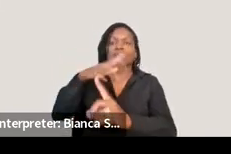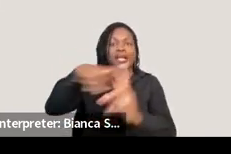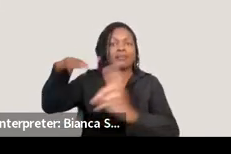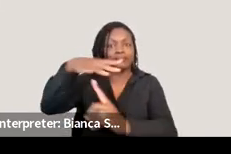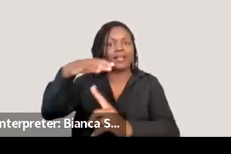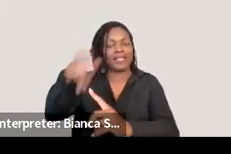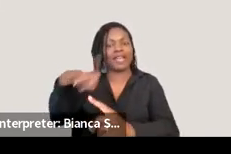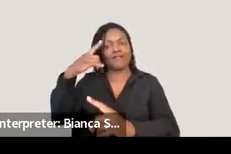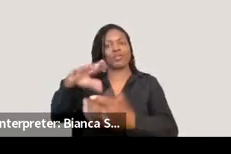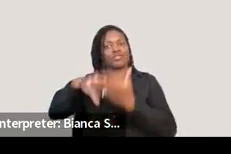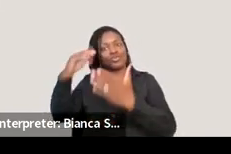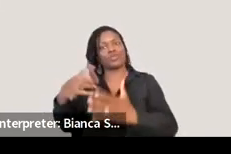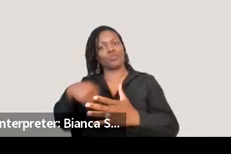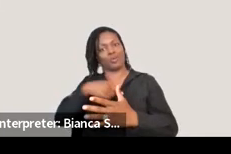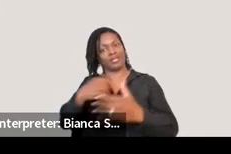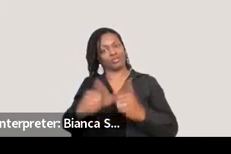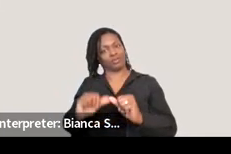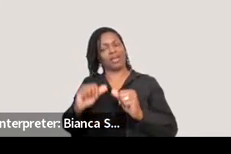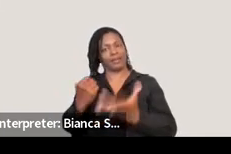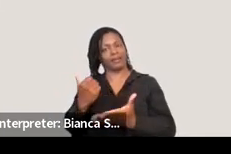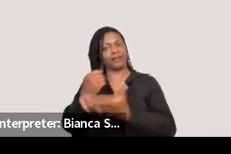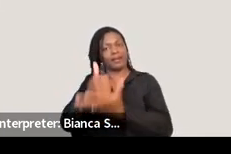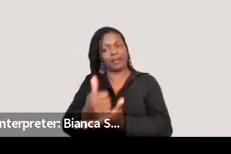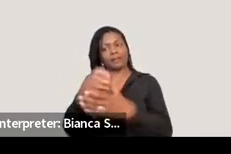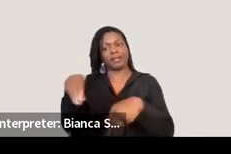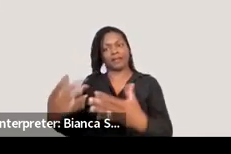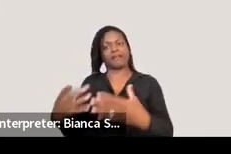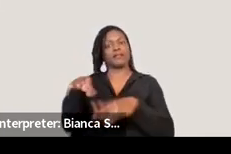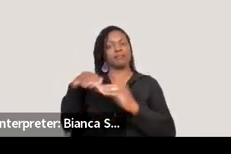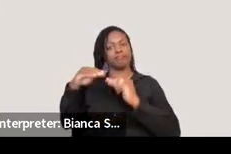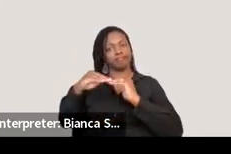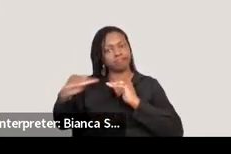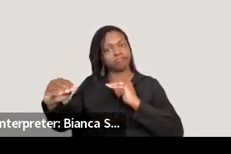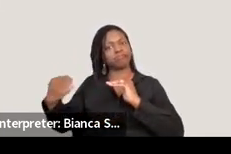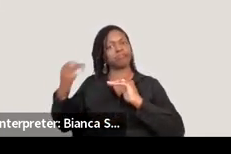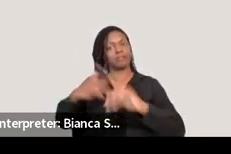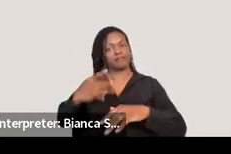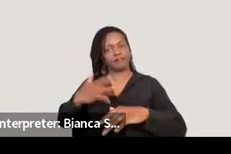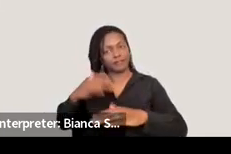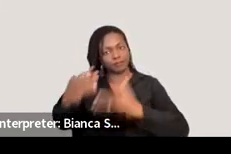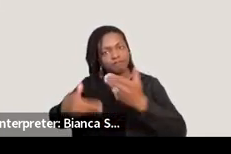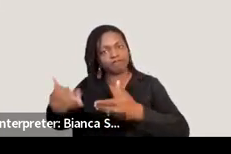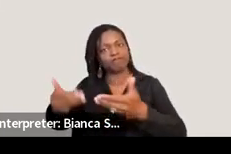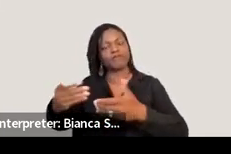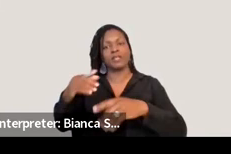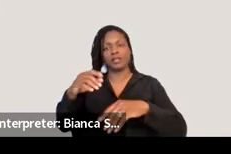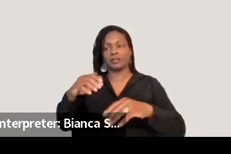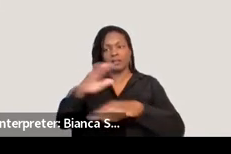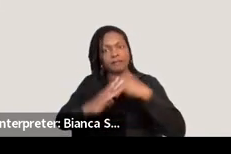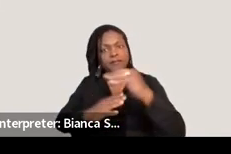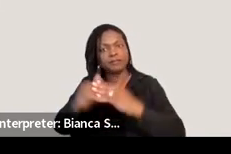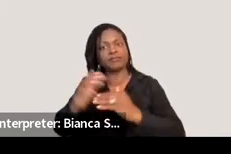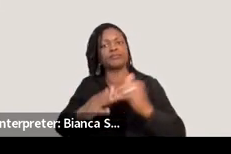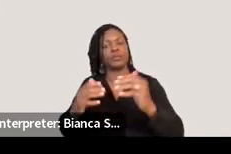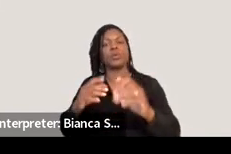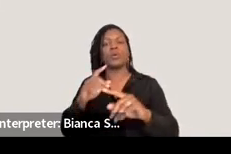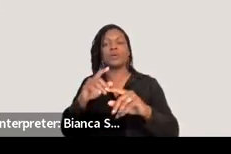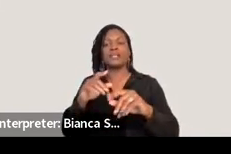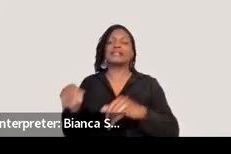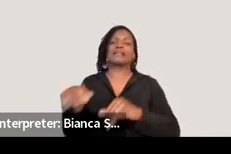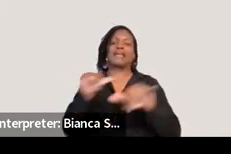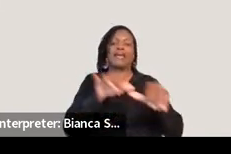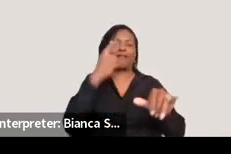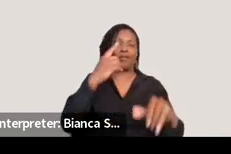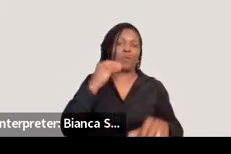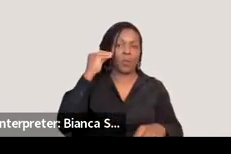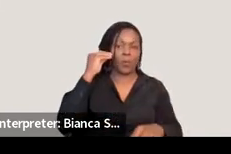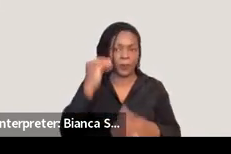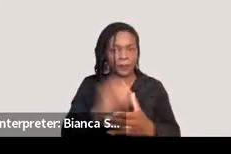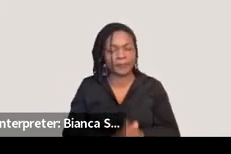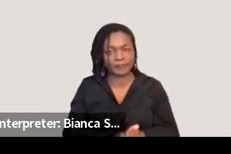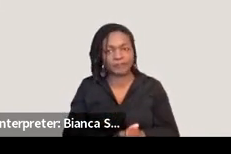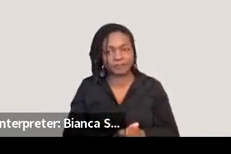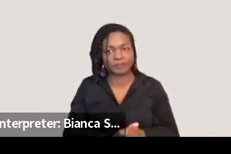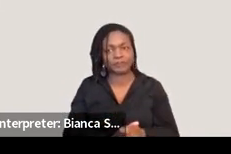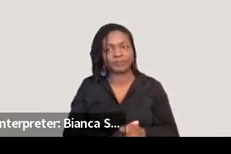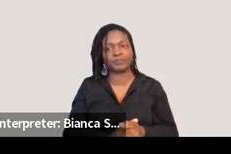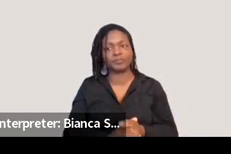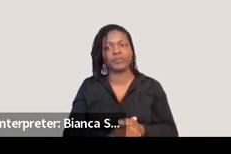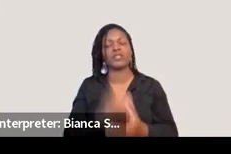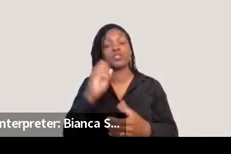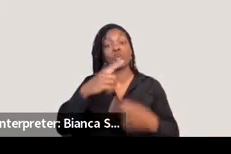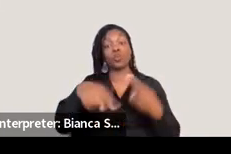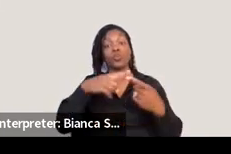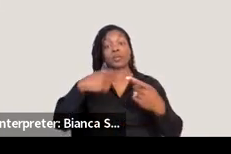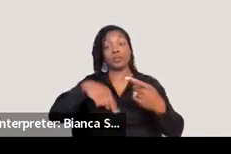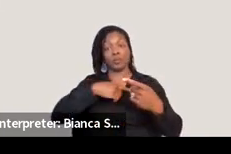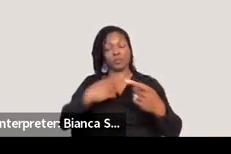Across all spectrums. And I think that when we do that. And self educate ourselves on things that work for.